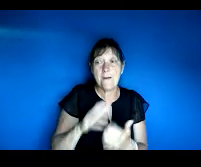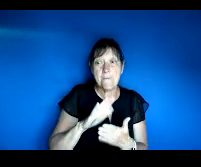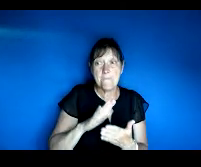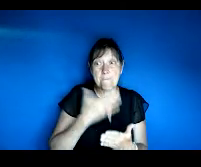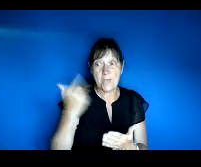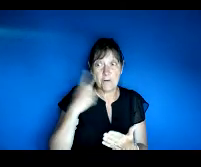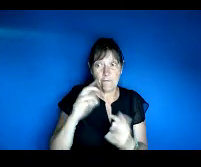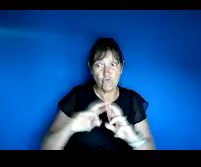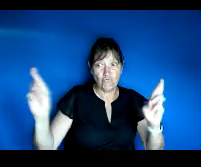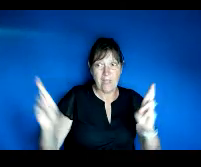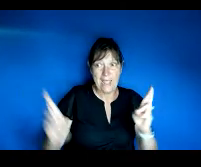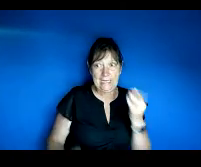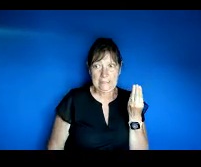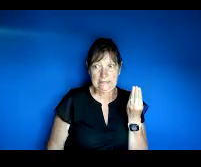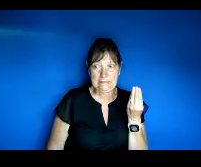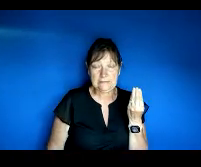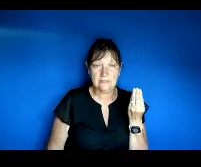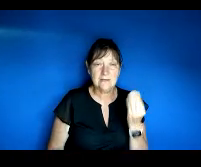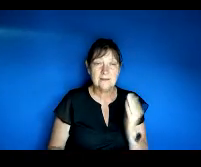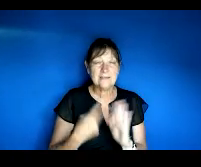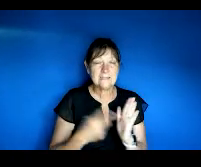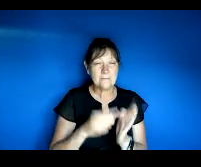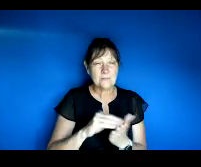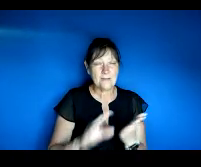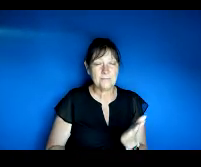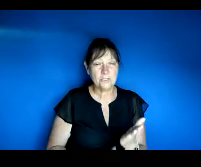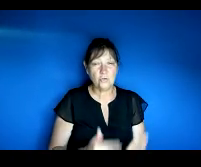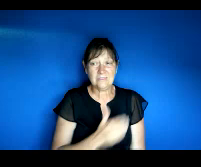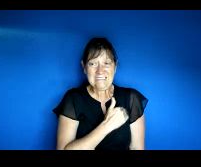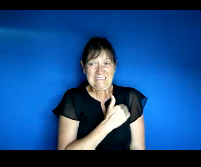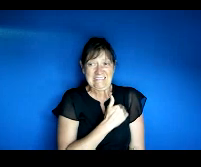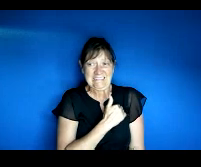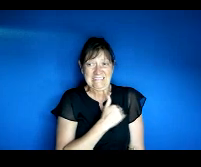because sometimes we have students that do come to us a week before an exam,